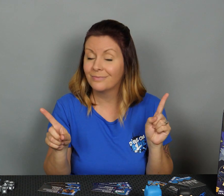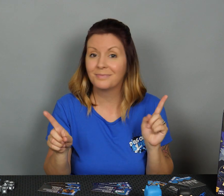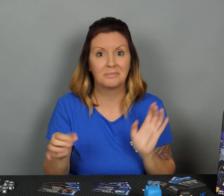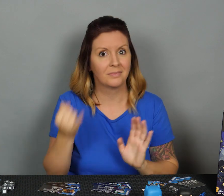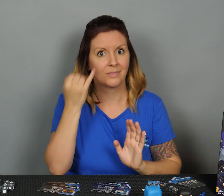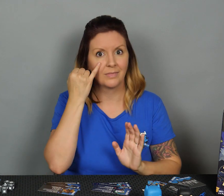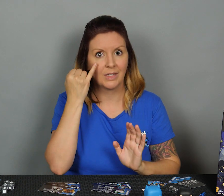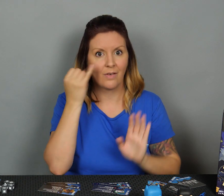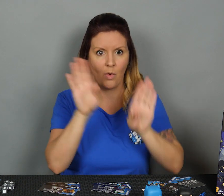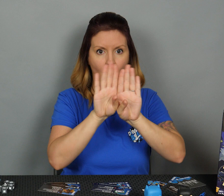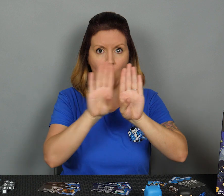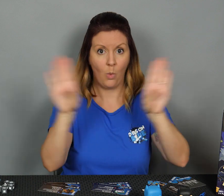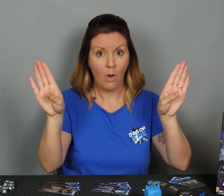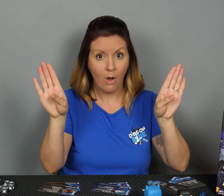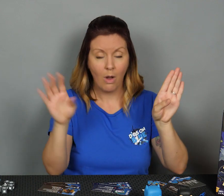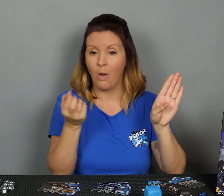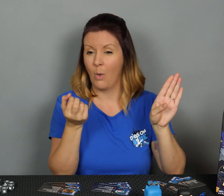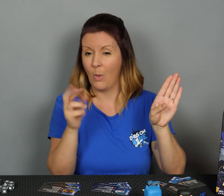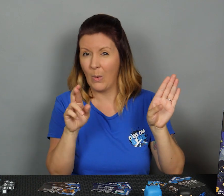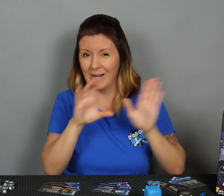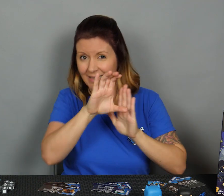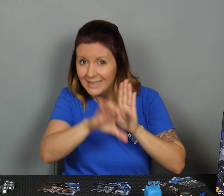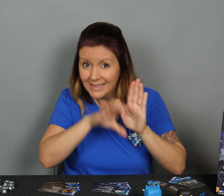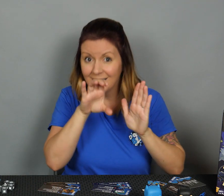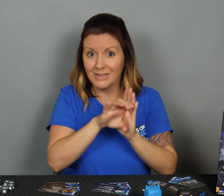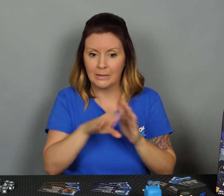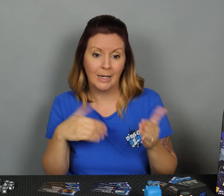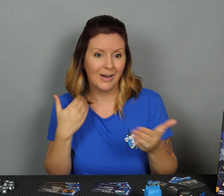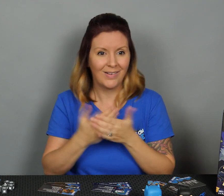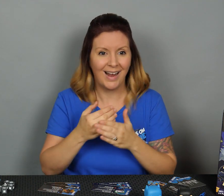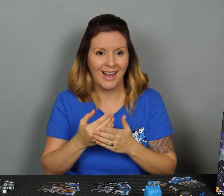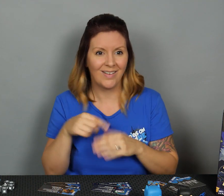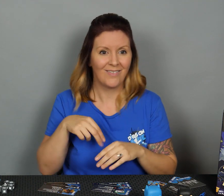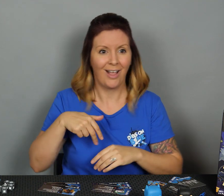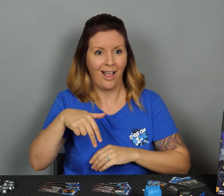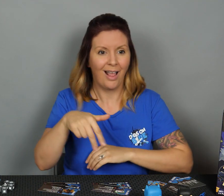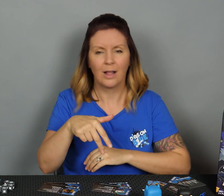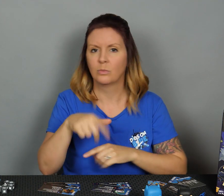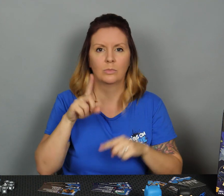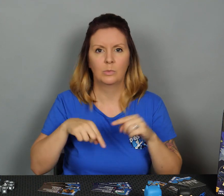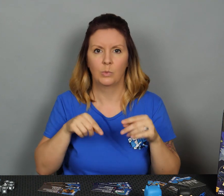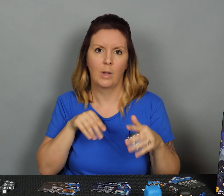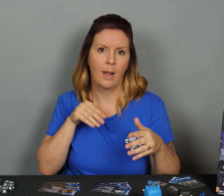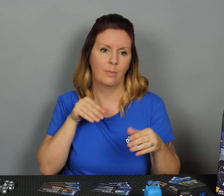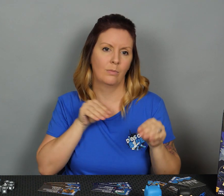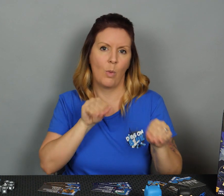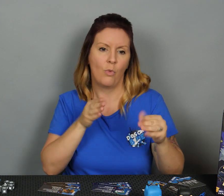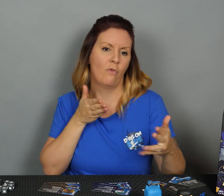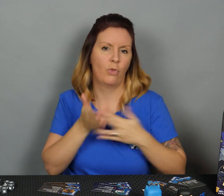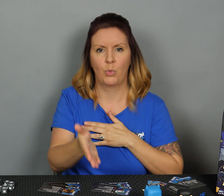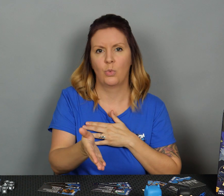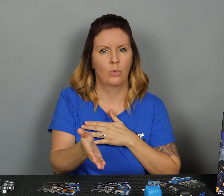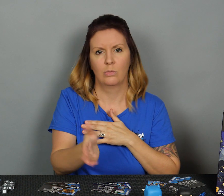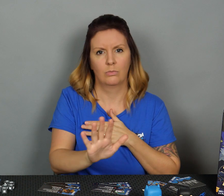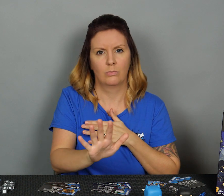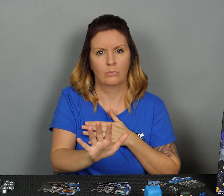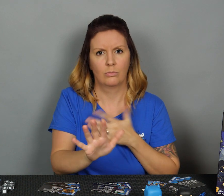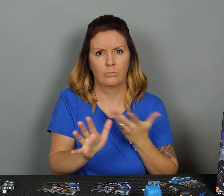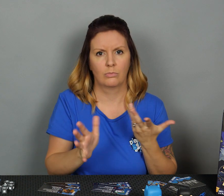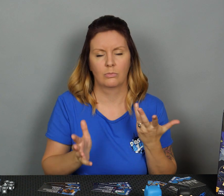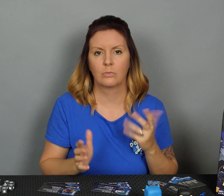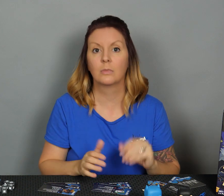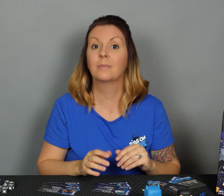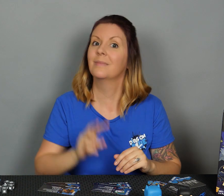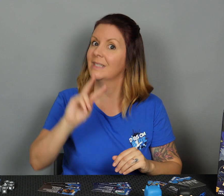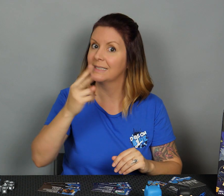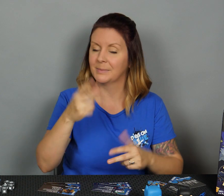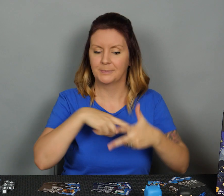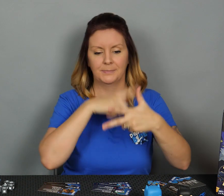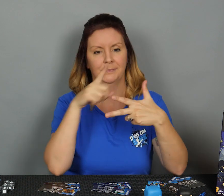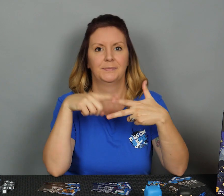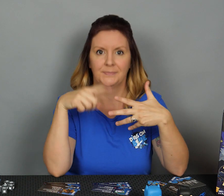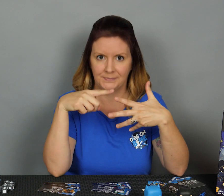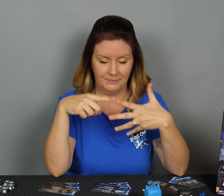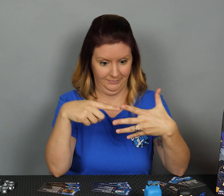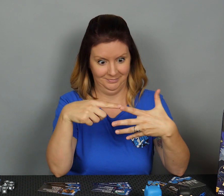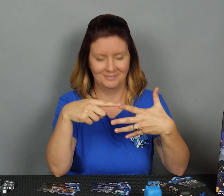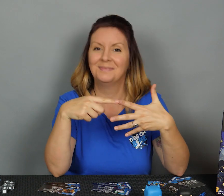But if you arrive at a wall or another character, you cannot pass through.